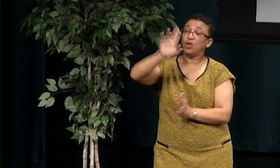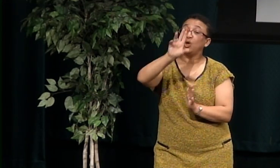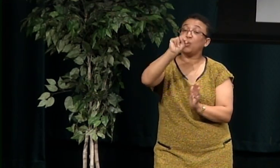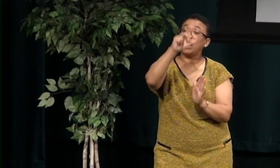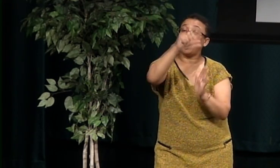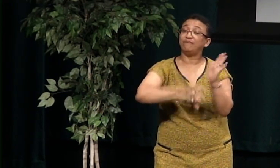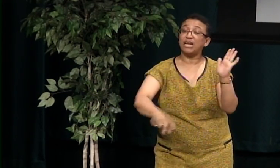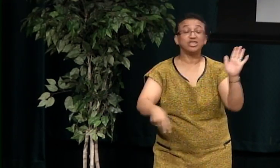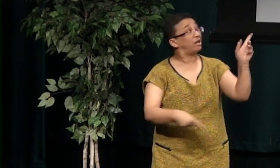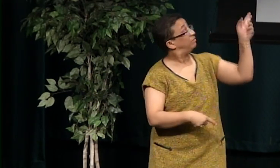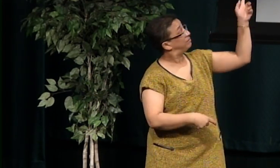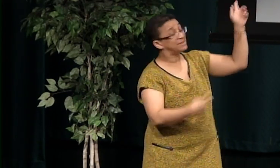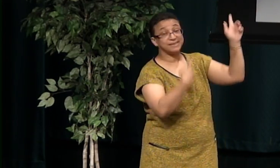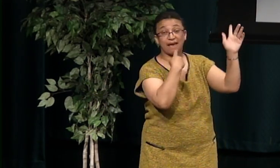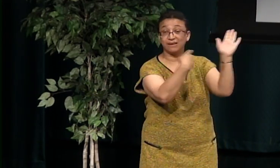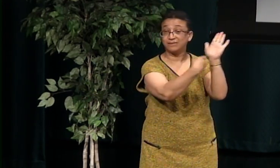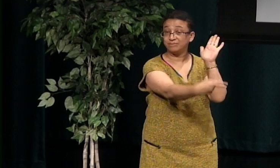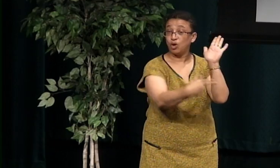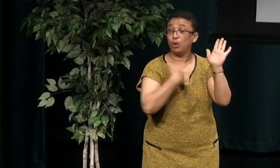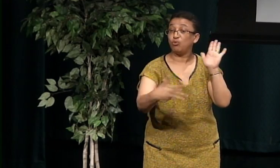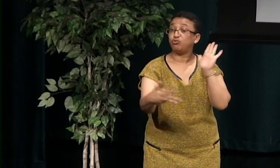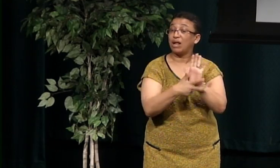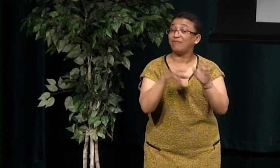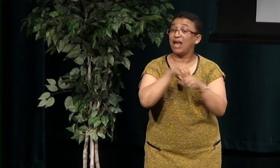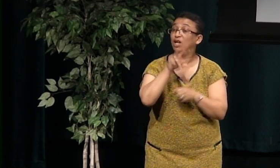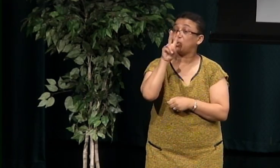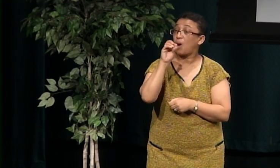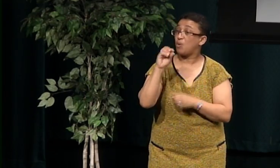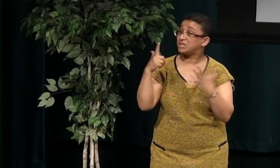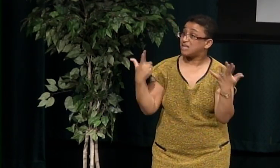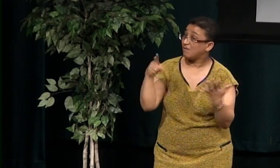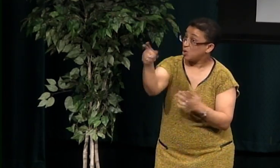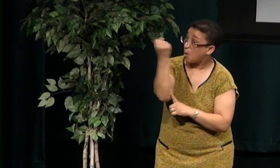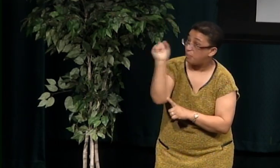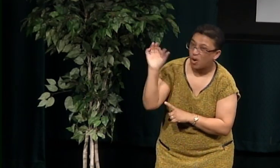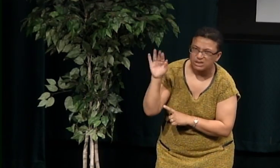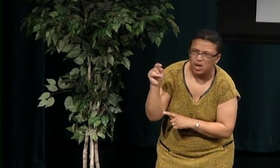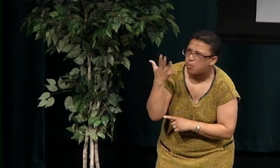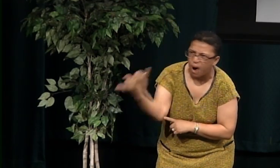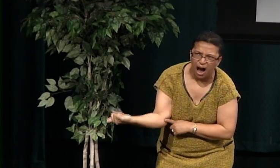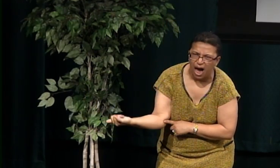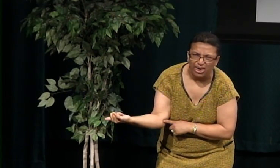And if I were to say that the U.N. convention